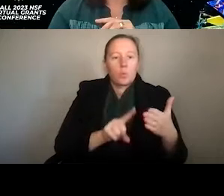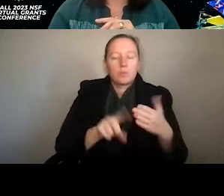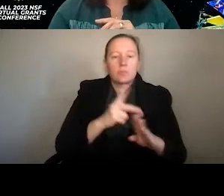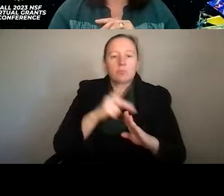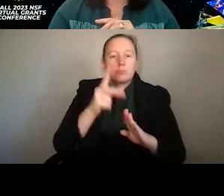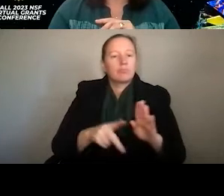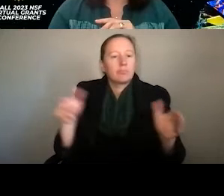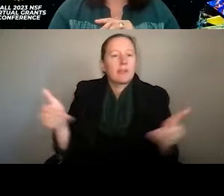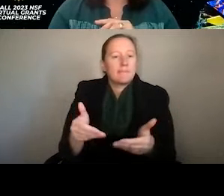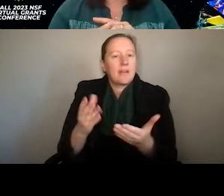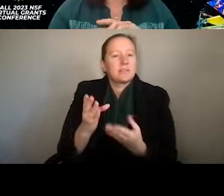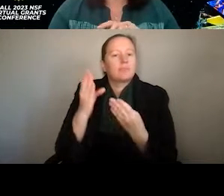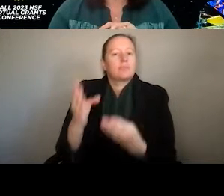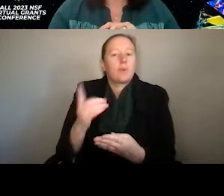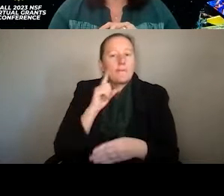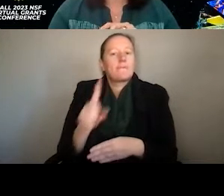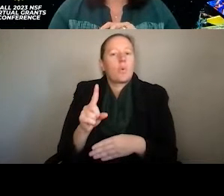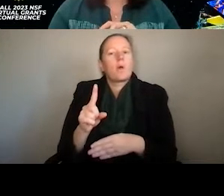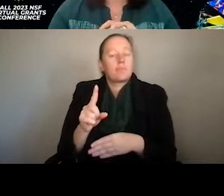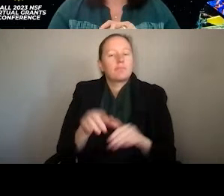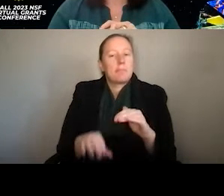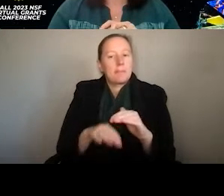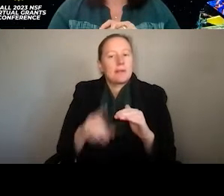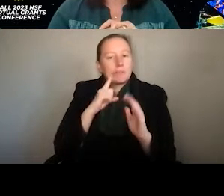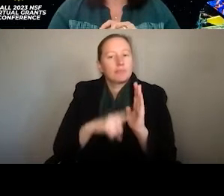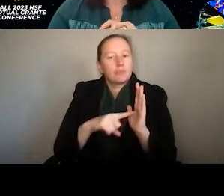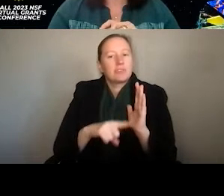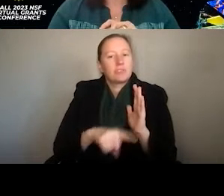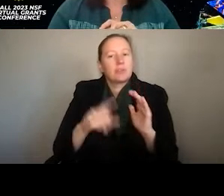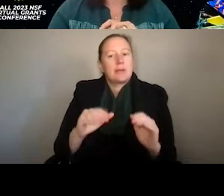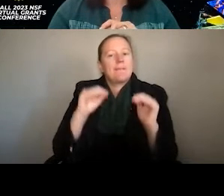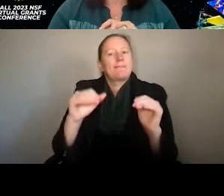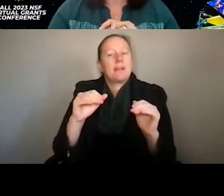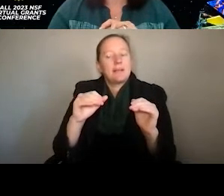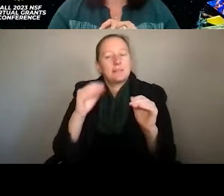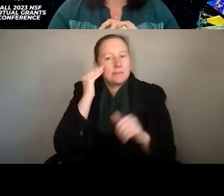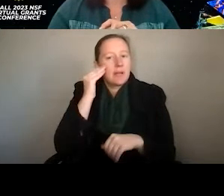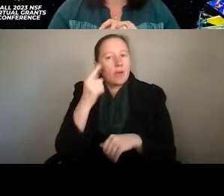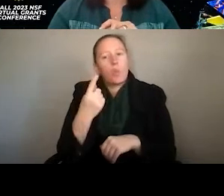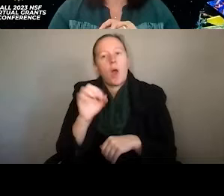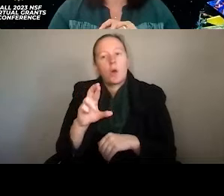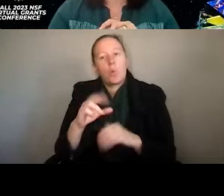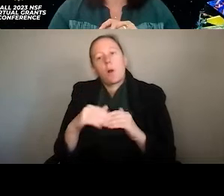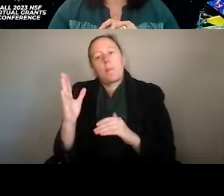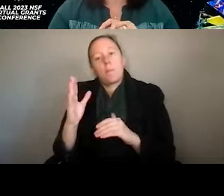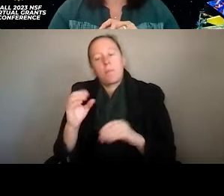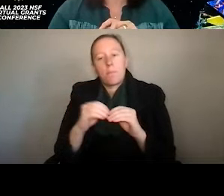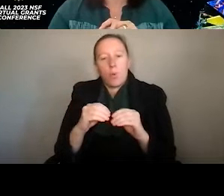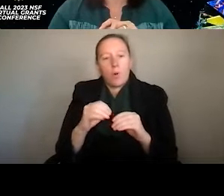proposals for fundamental research that advances knowledge in one or more than the three research tracks: